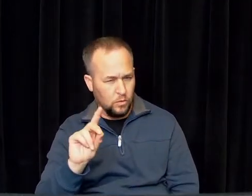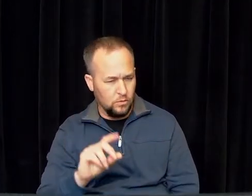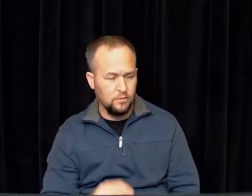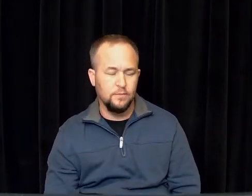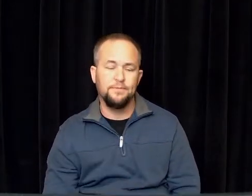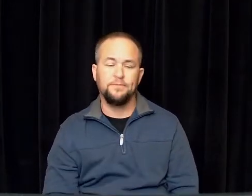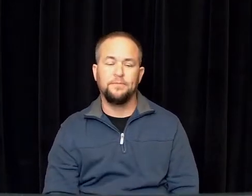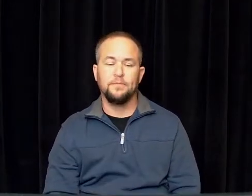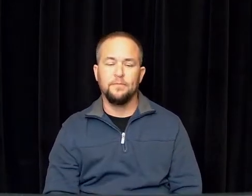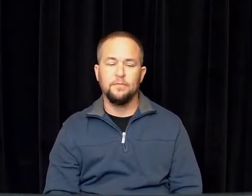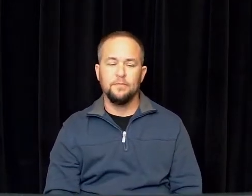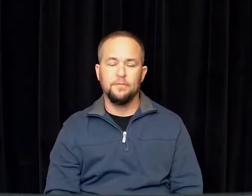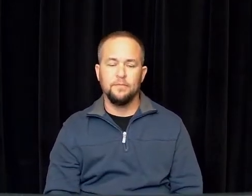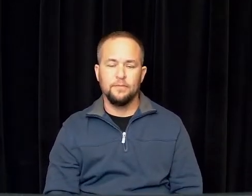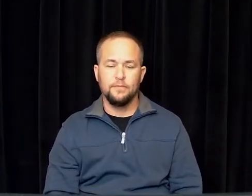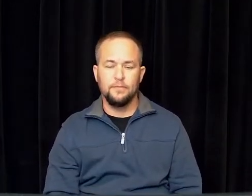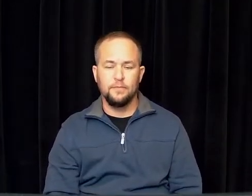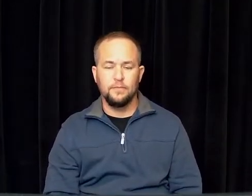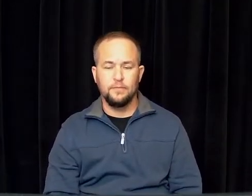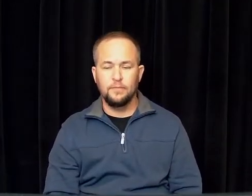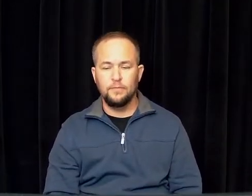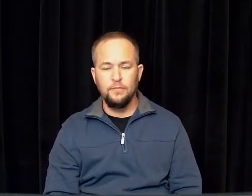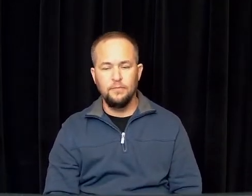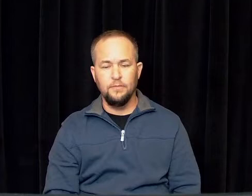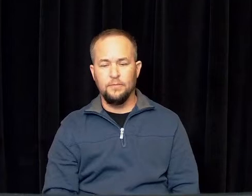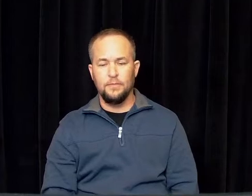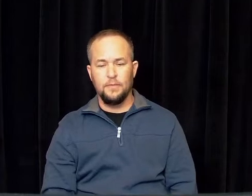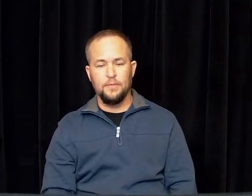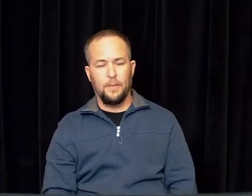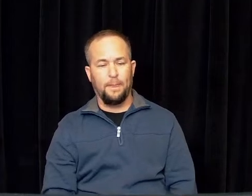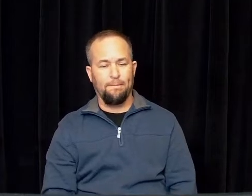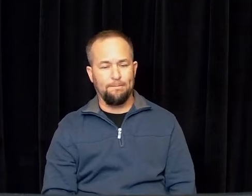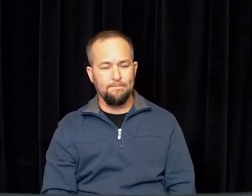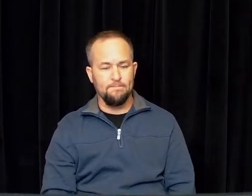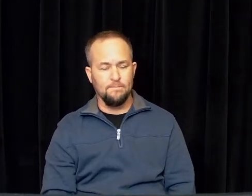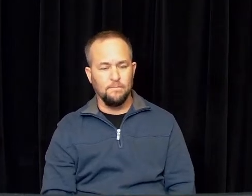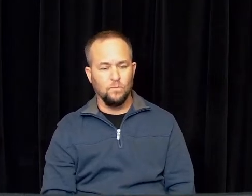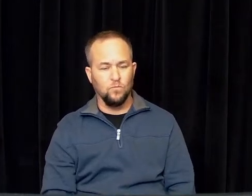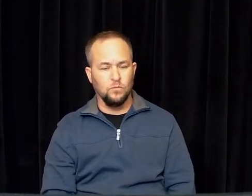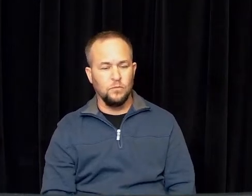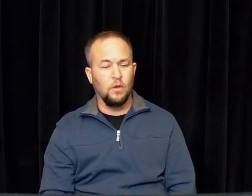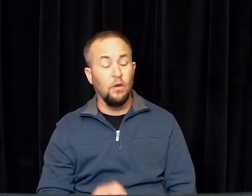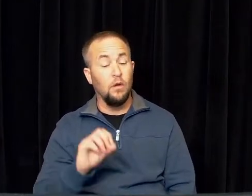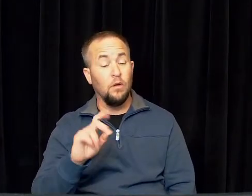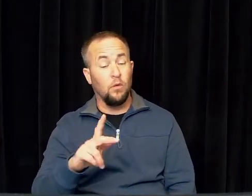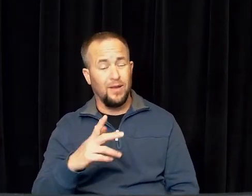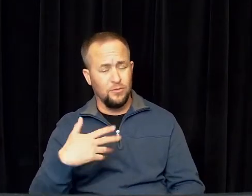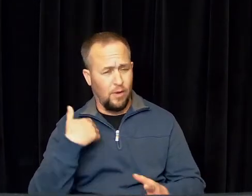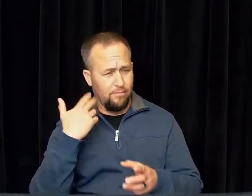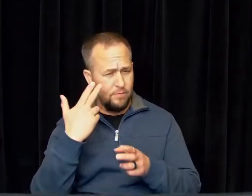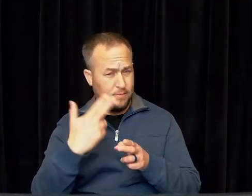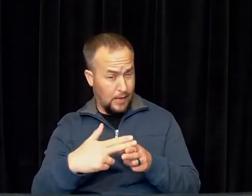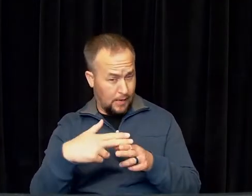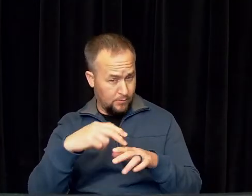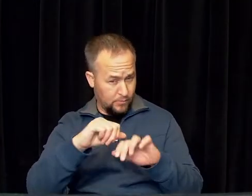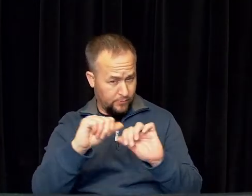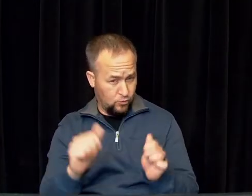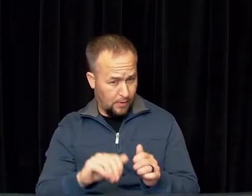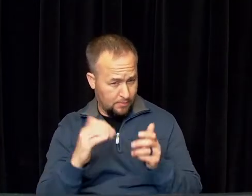and that's where the faces intersect. So, we have some names of shapes that we're looking at here